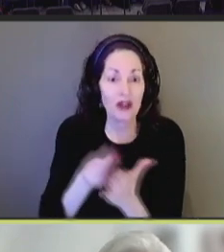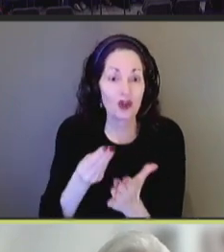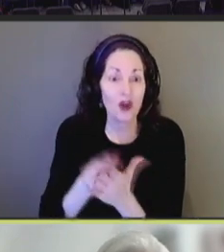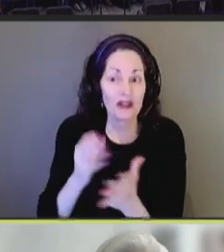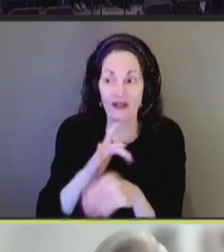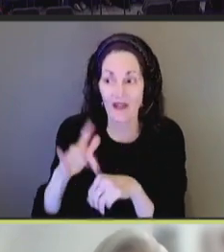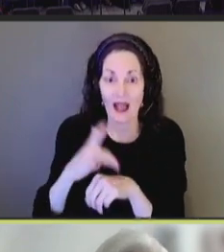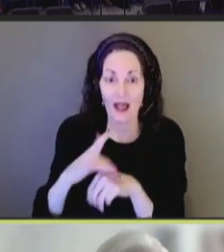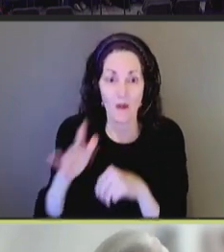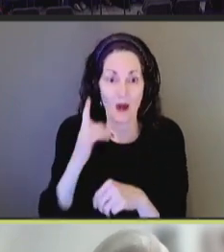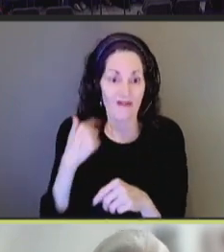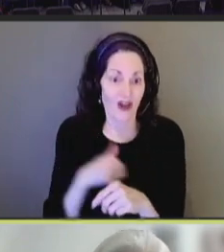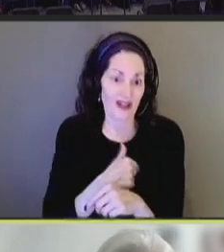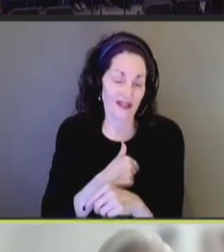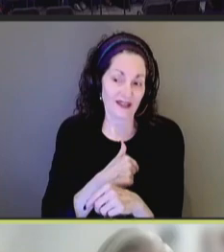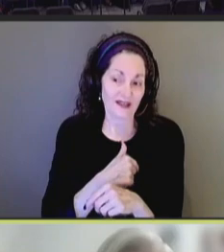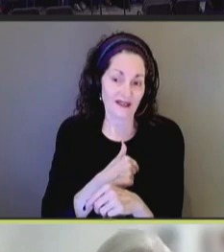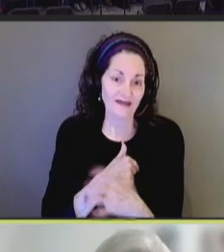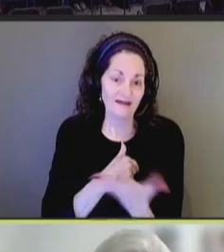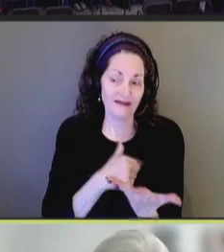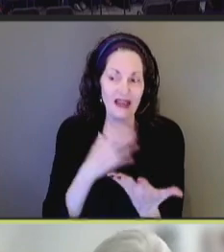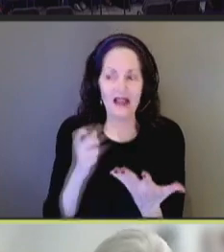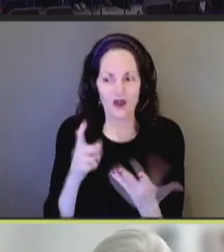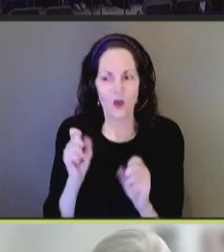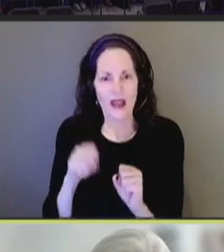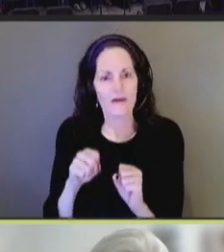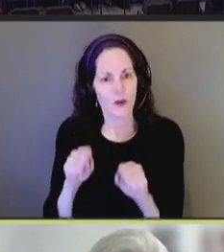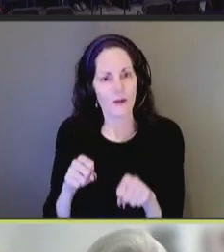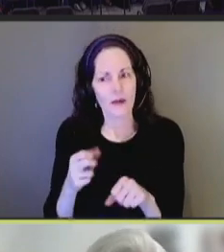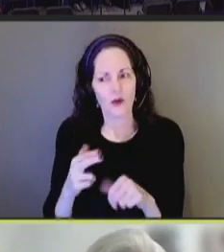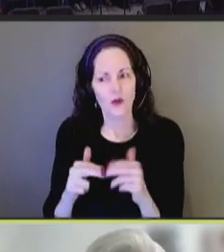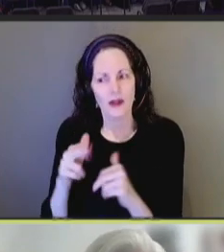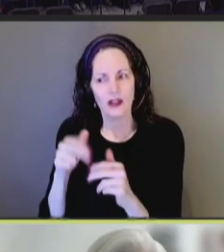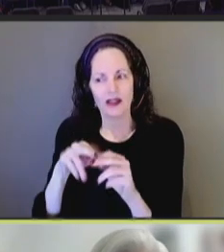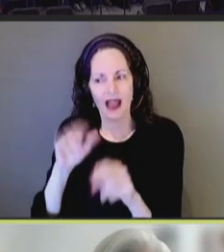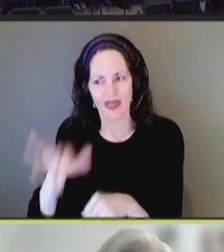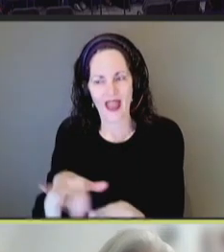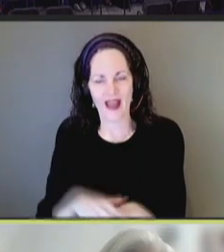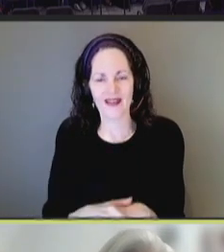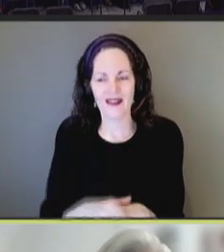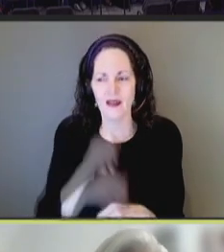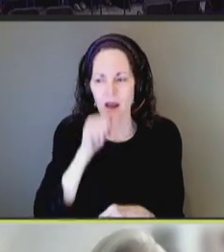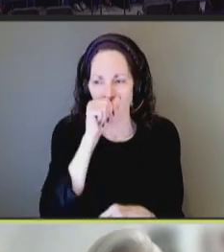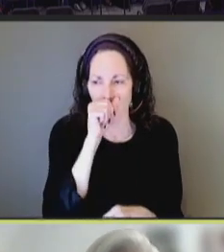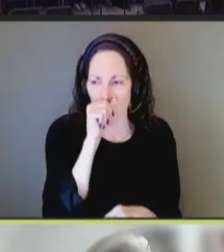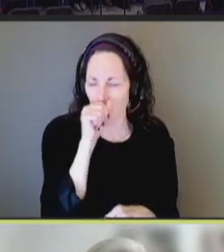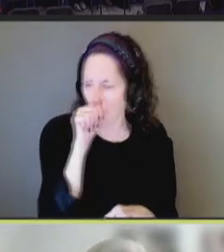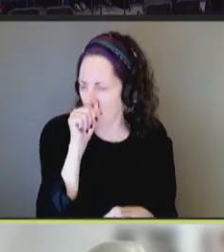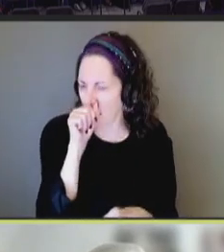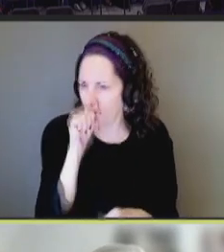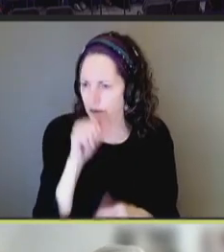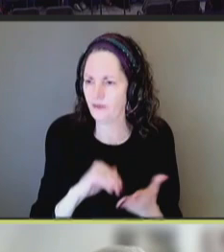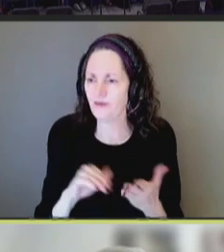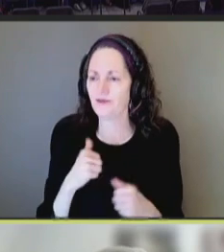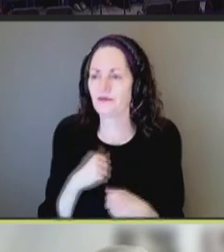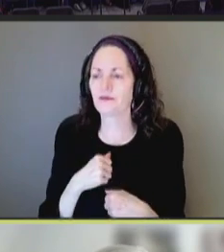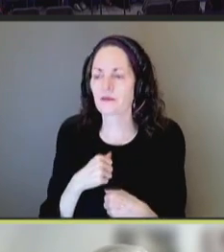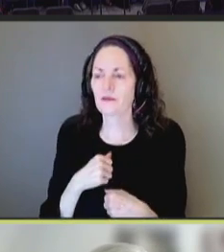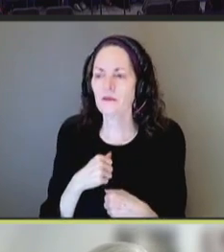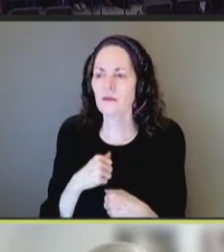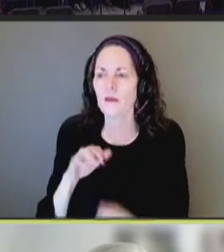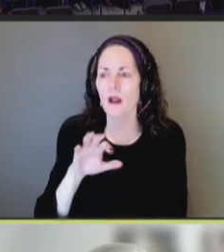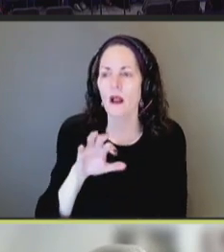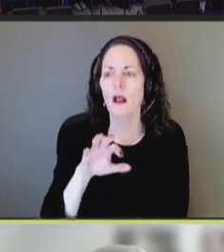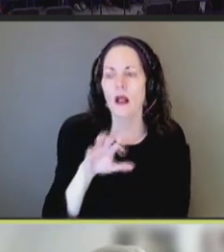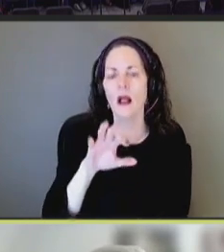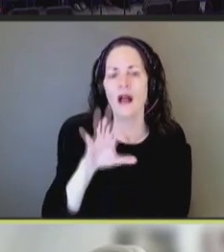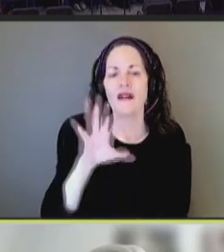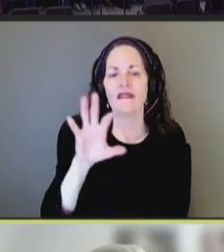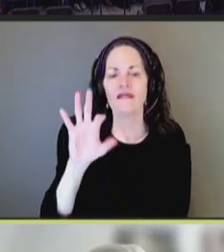made and to build on that. So, next slide. Within the FY 2025 president's budget, the